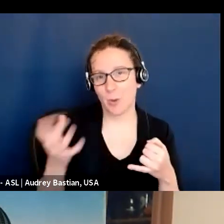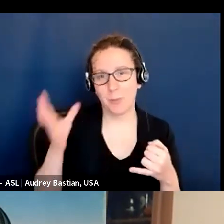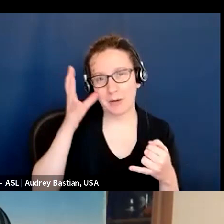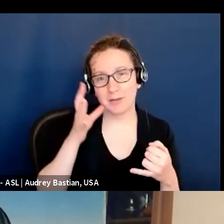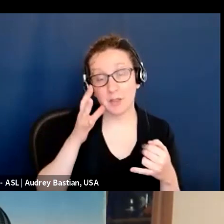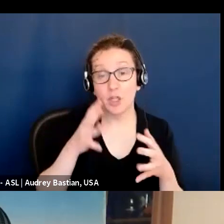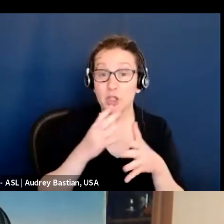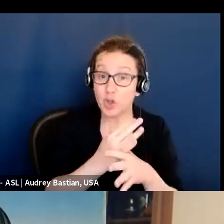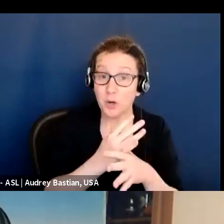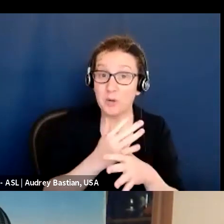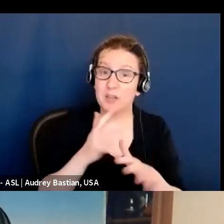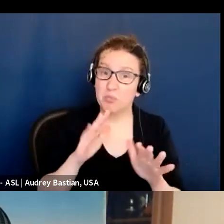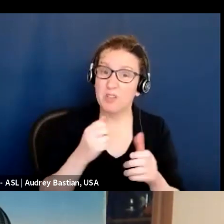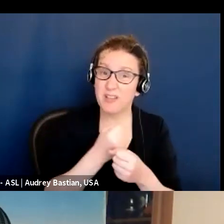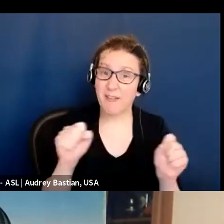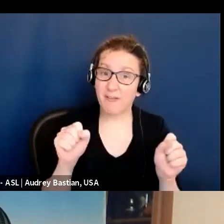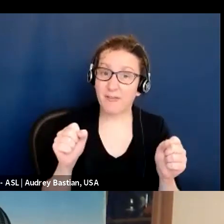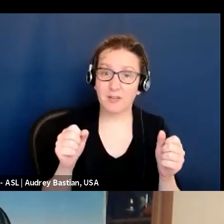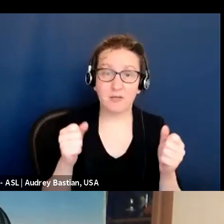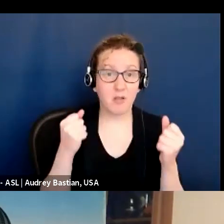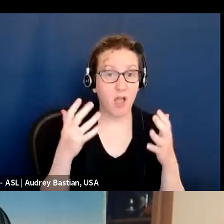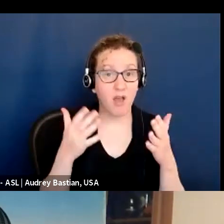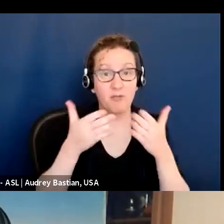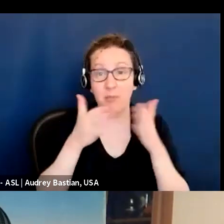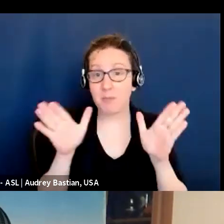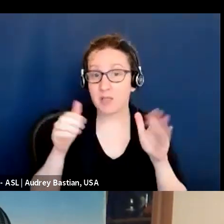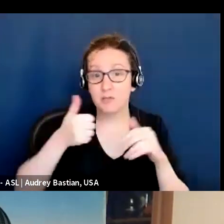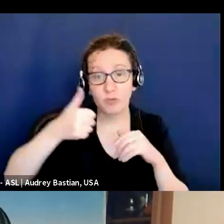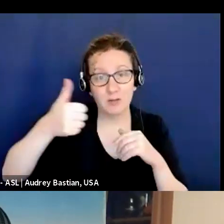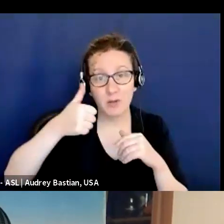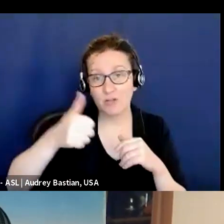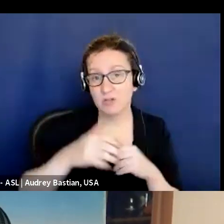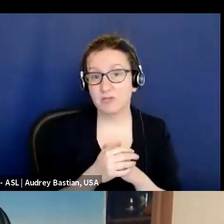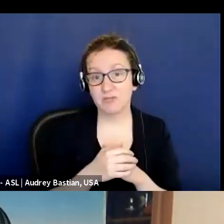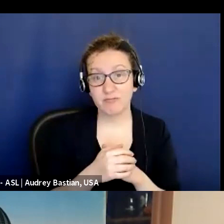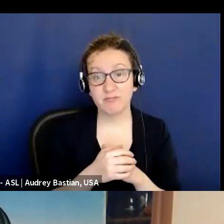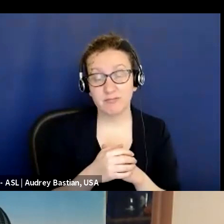relatively safe. Like they have a lot of public transportation. And I think I should be fine.